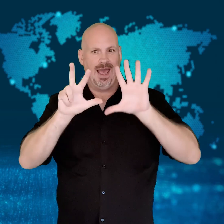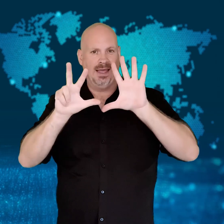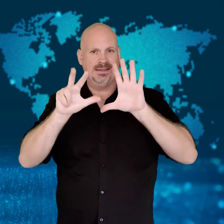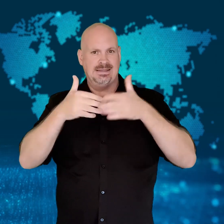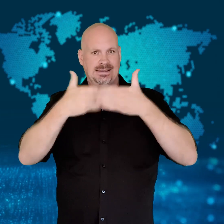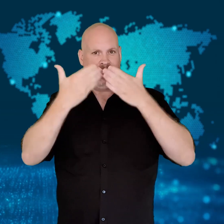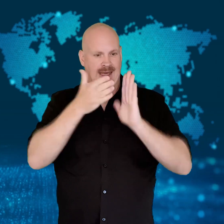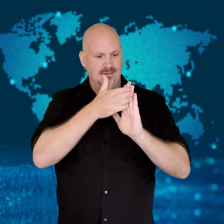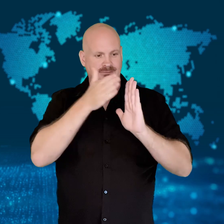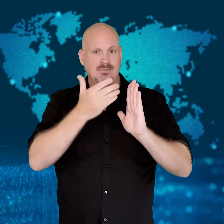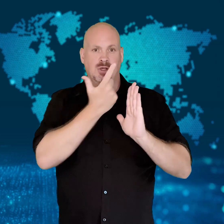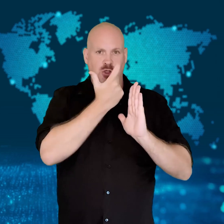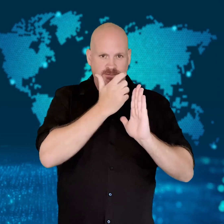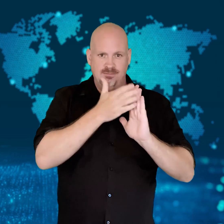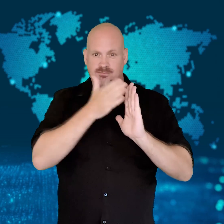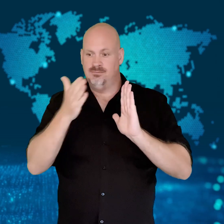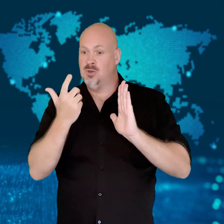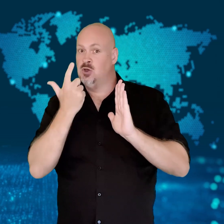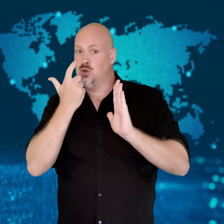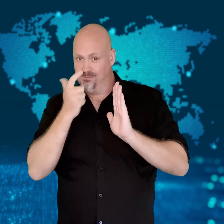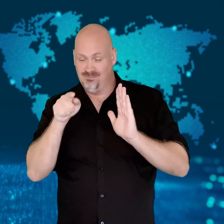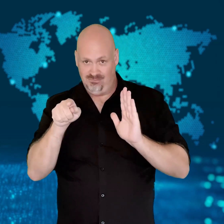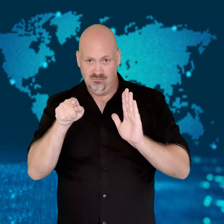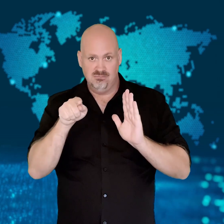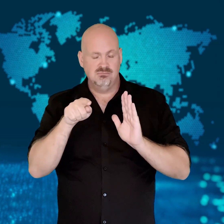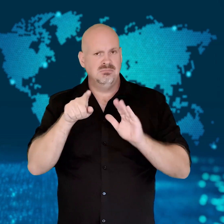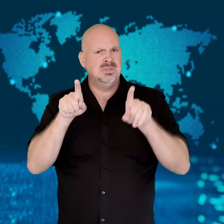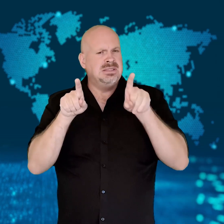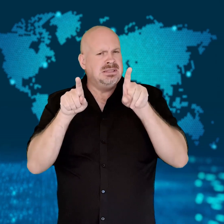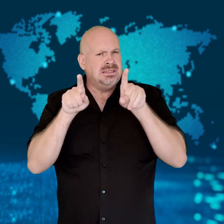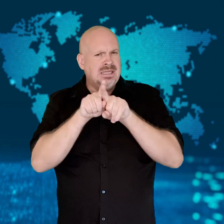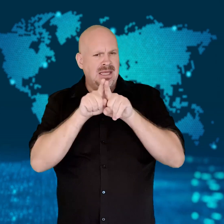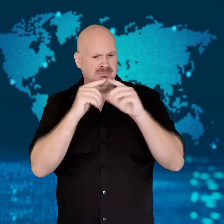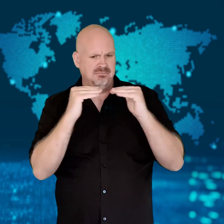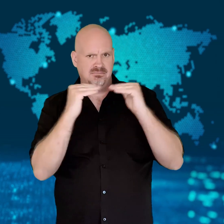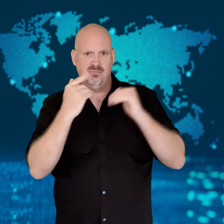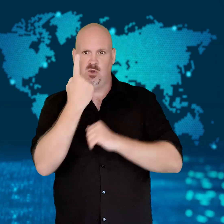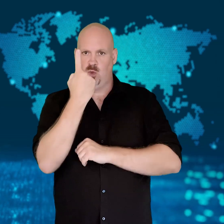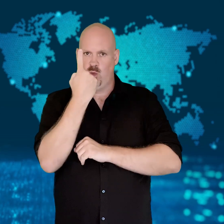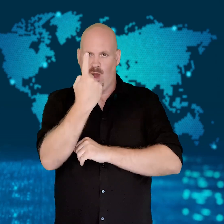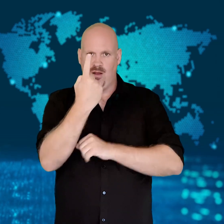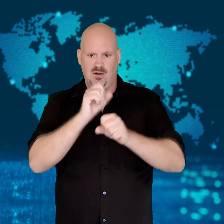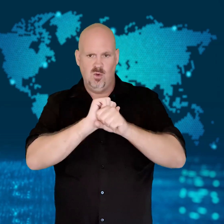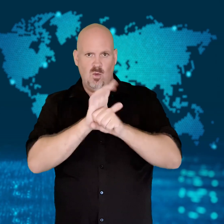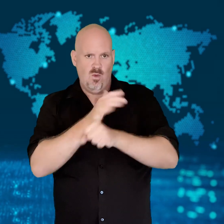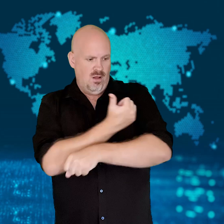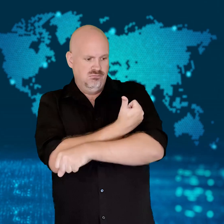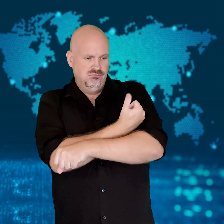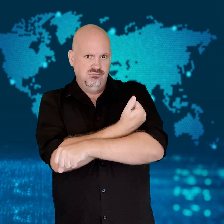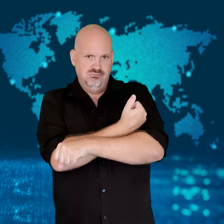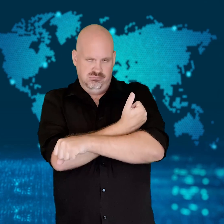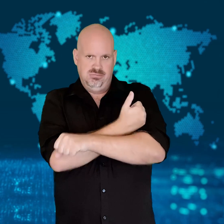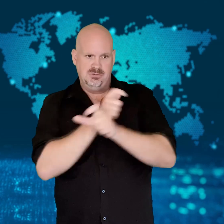the same levels of antibodies as a single vaccine injection.